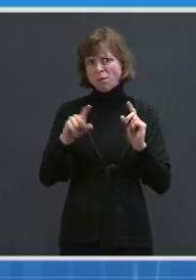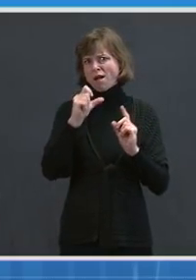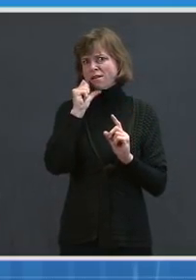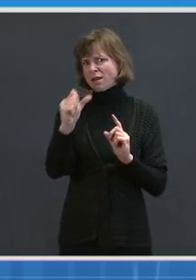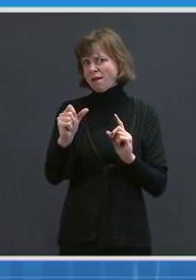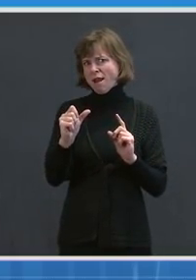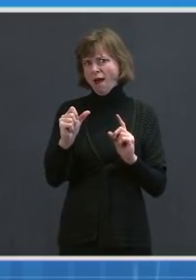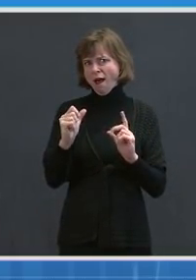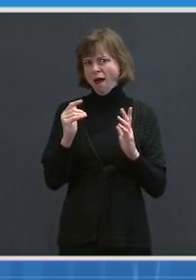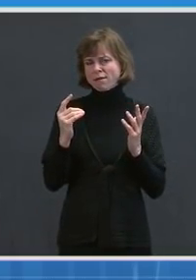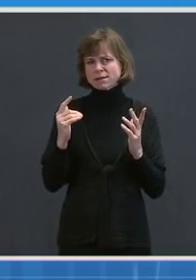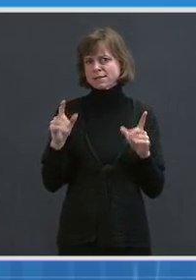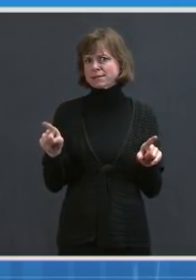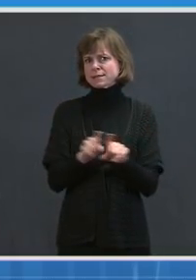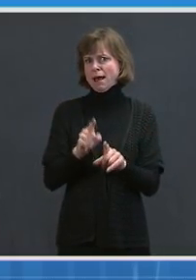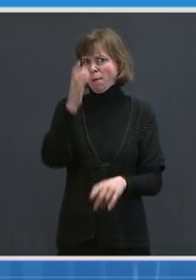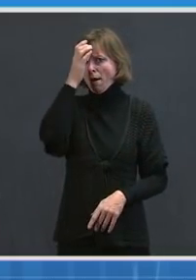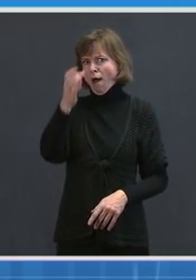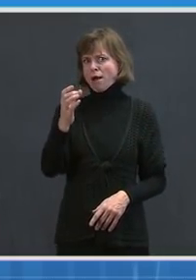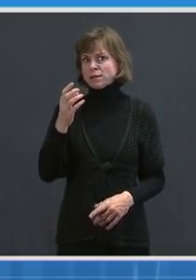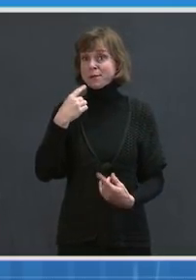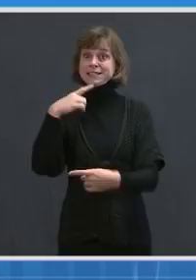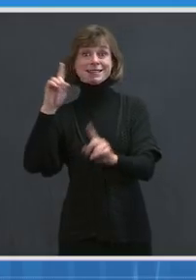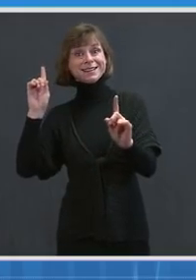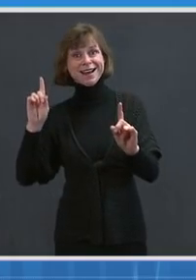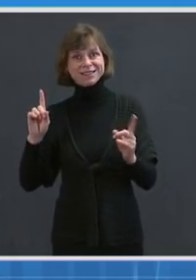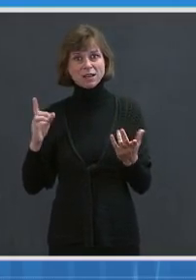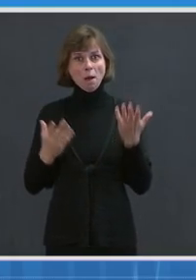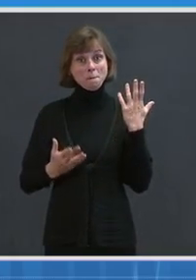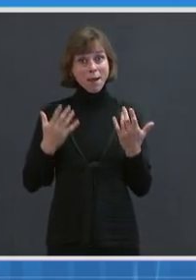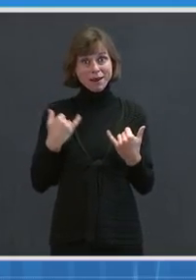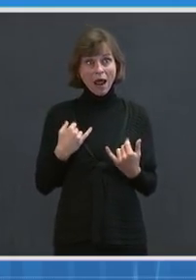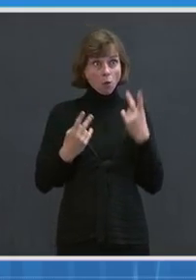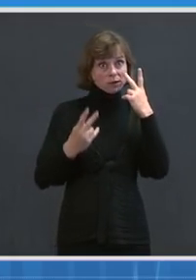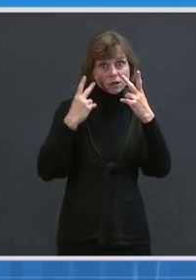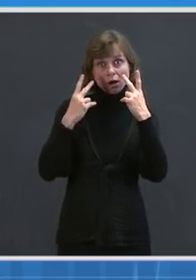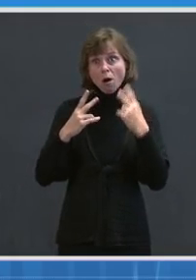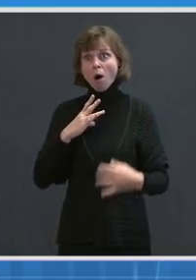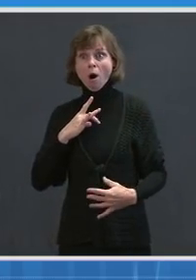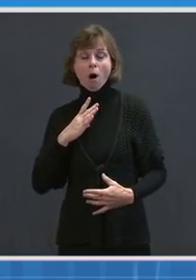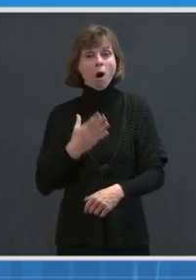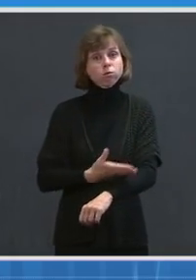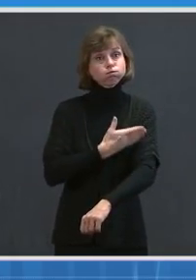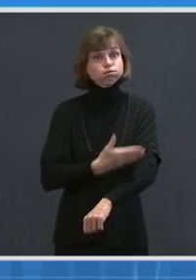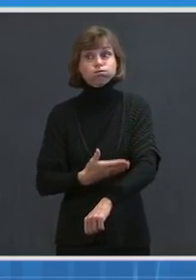It may seem tempting in the face of all of this progress to try to rush back to normalcy